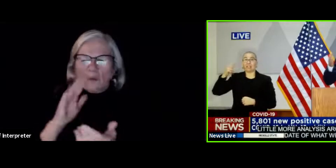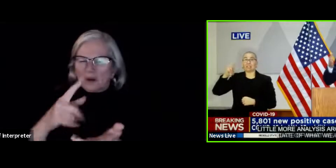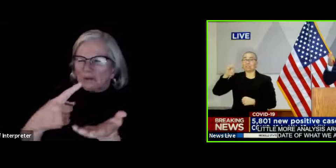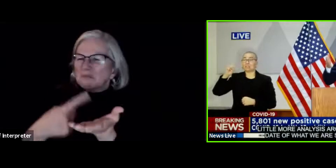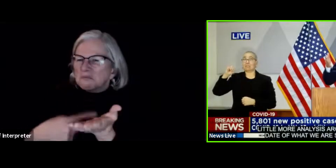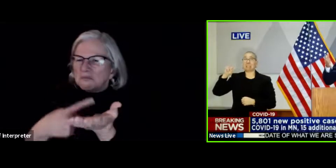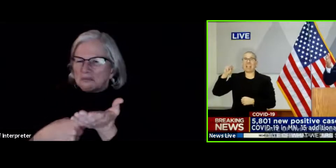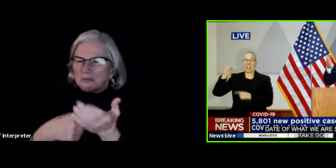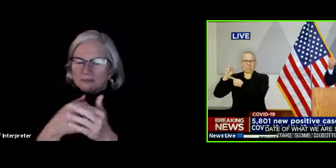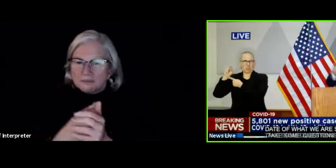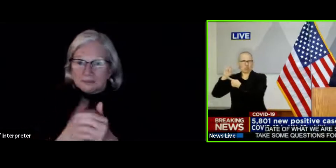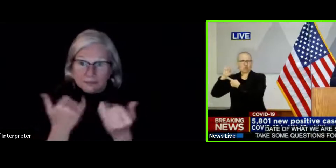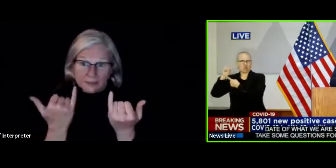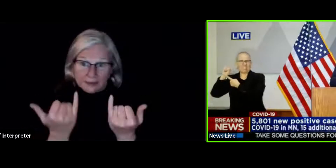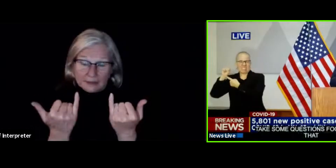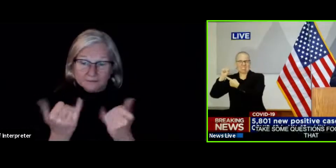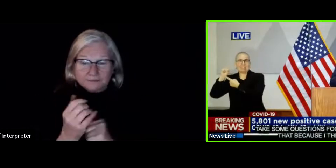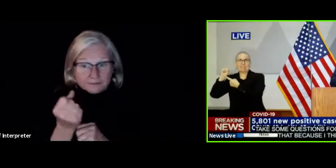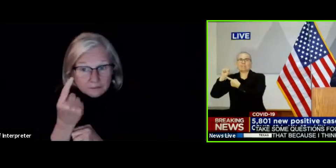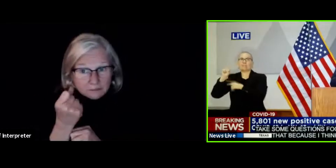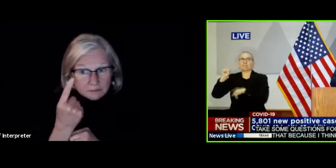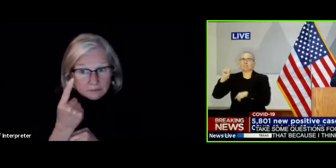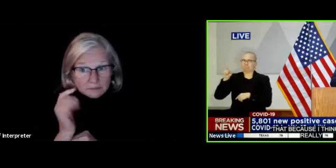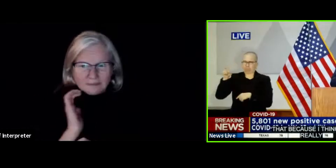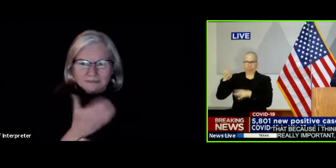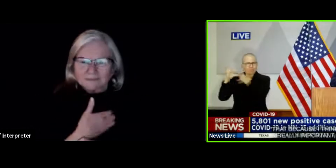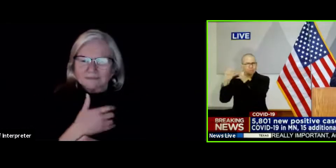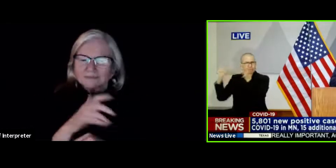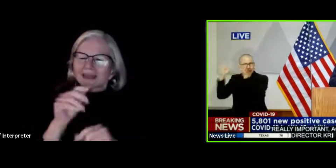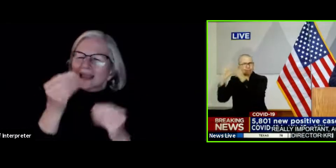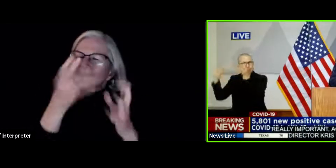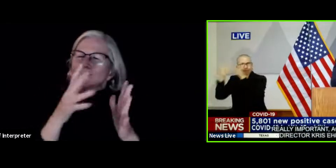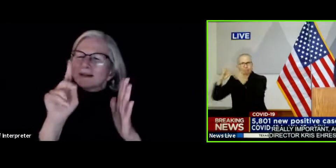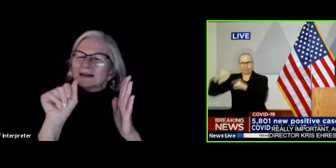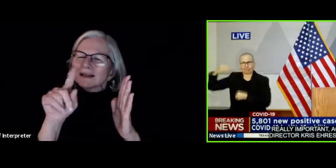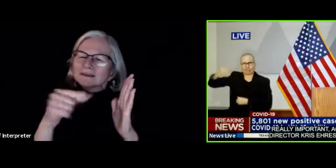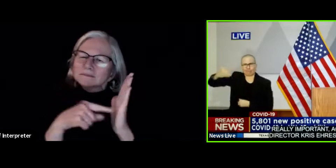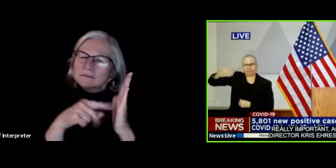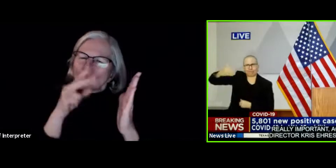SEVEN-DAY ROLLING AVERAGE TO GIVE US, JUST LIKE ANYTHING, ONE